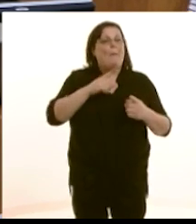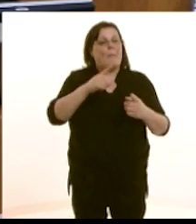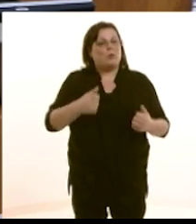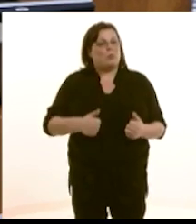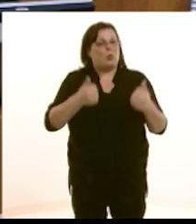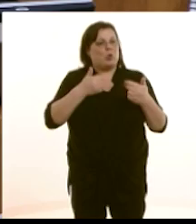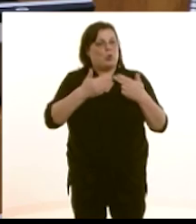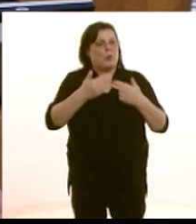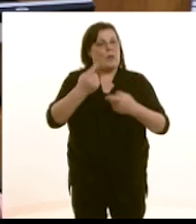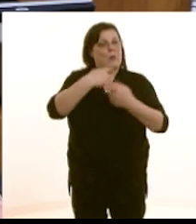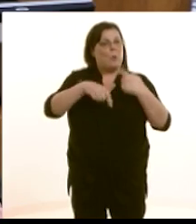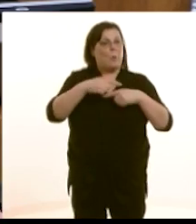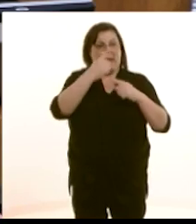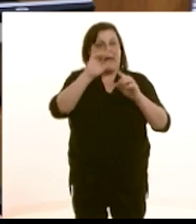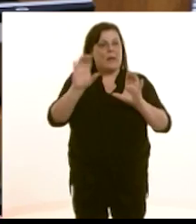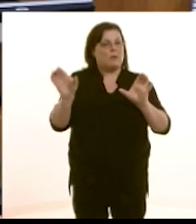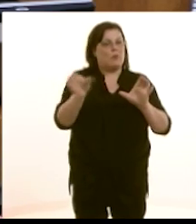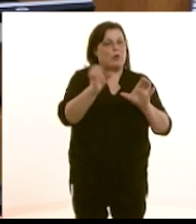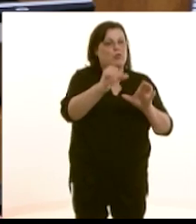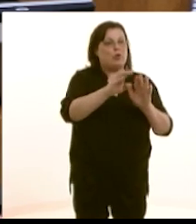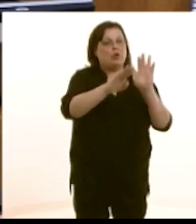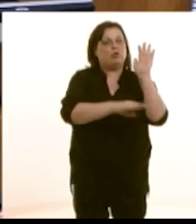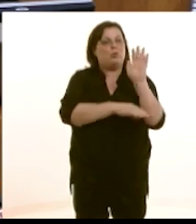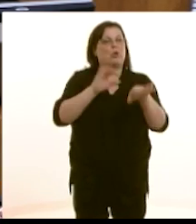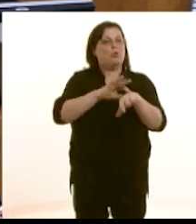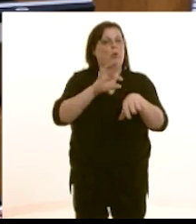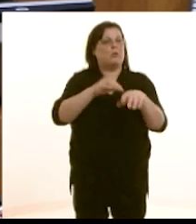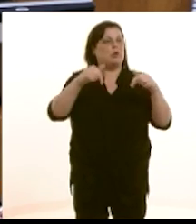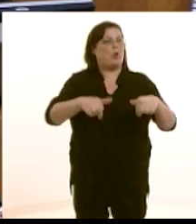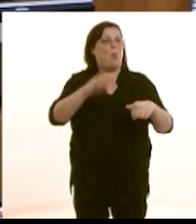are able to fill the junior doctor training posts in Walesówe did it last year to maximum